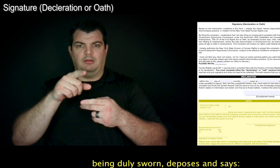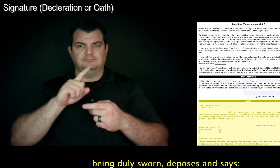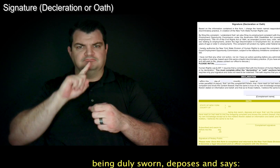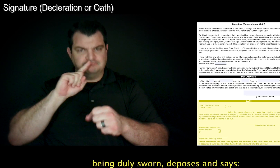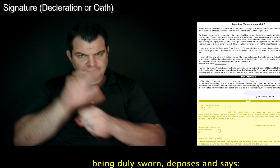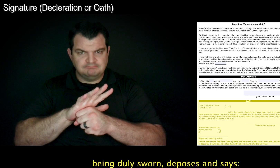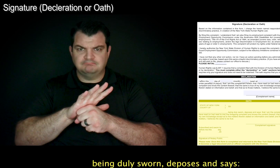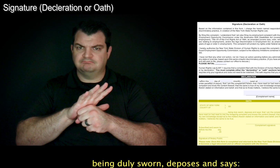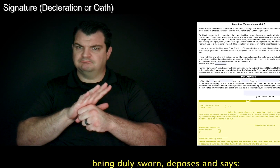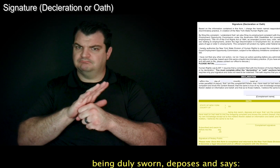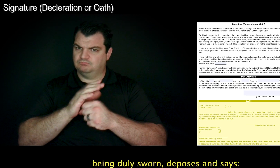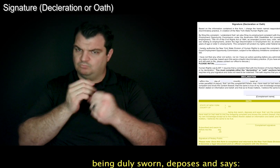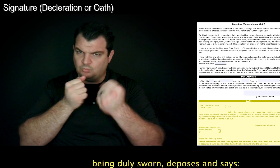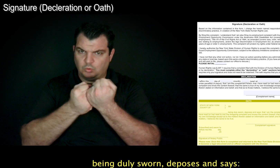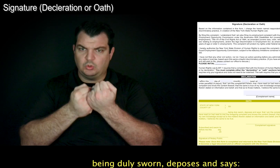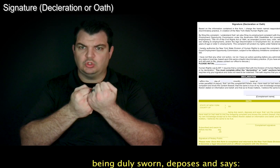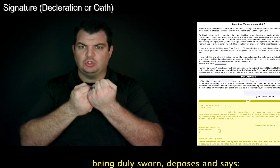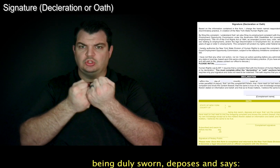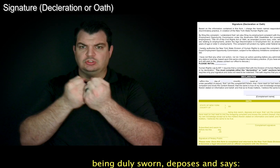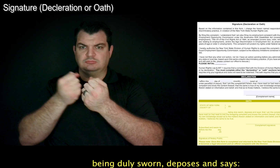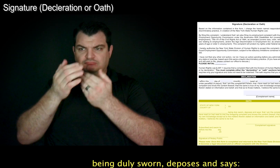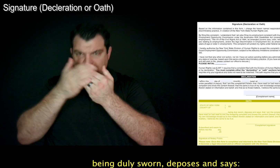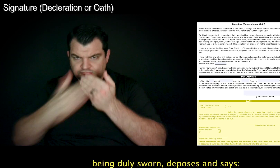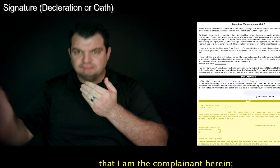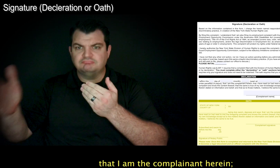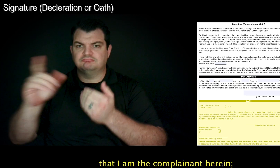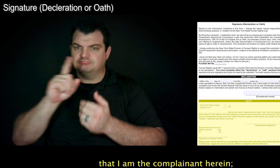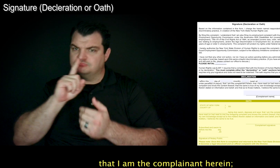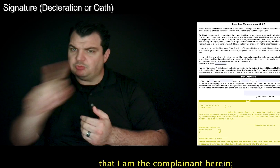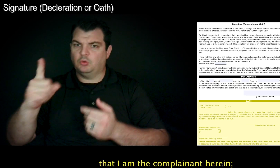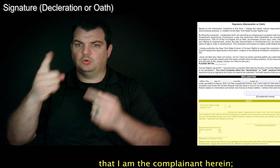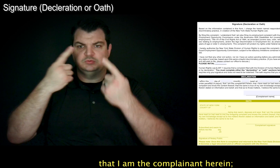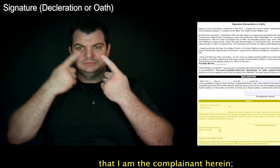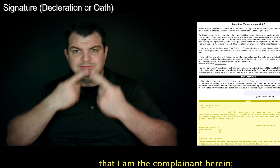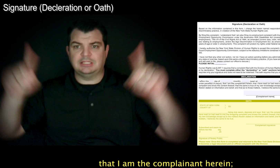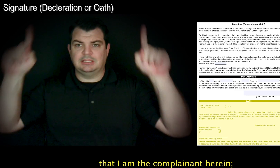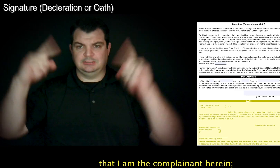being duly sworn, deposes and says: that I am the complainant herein;